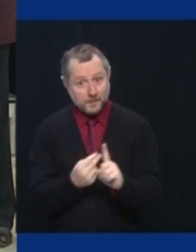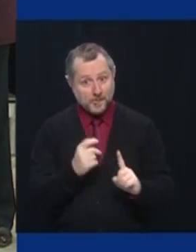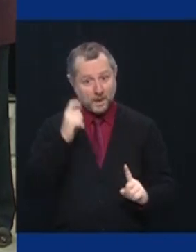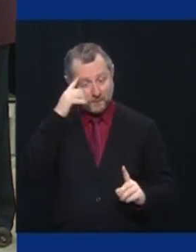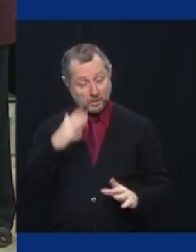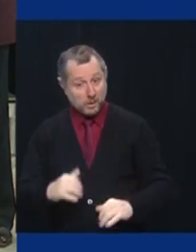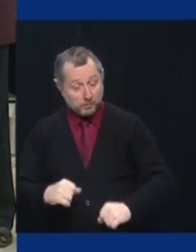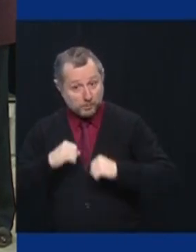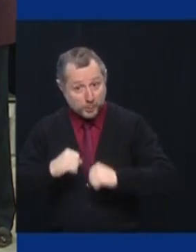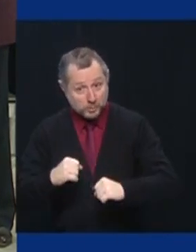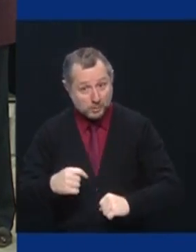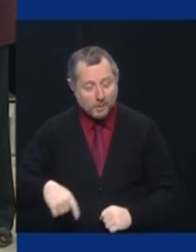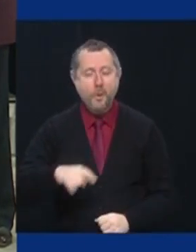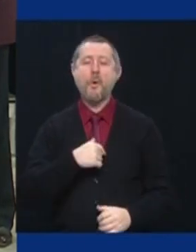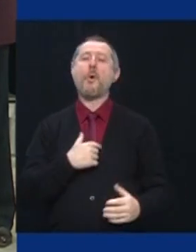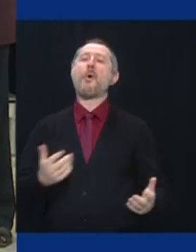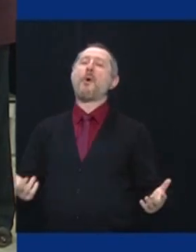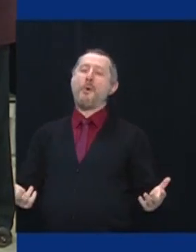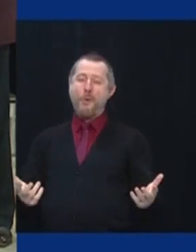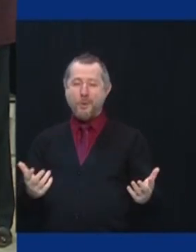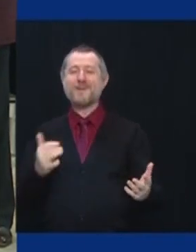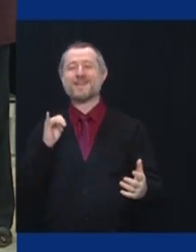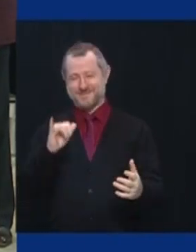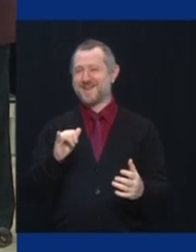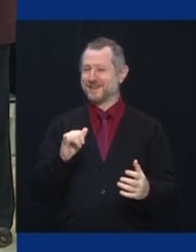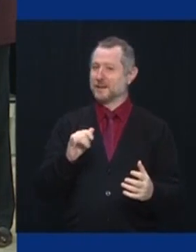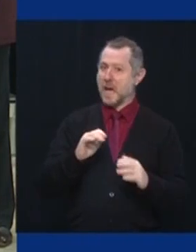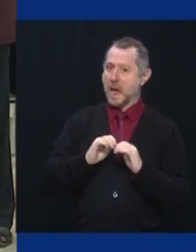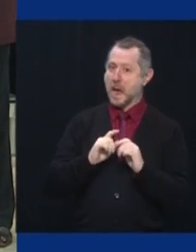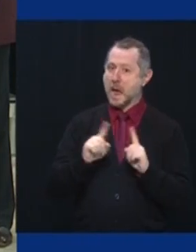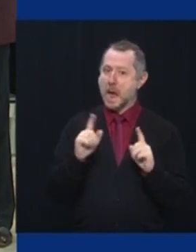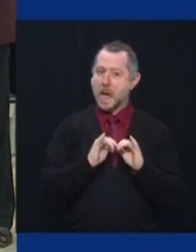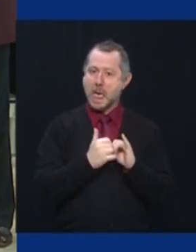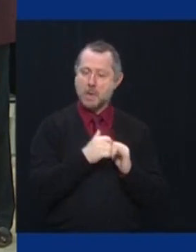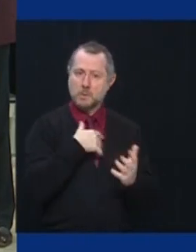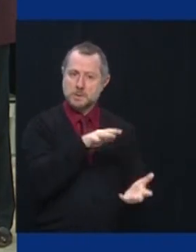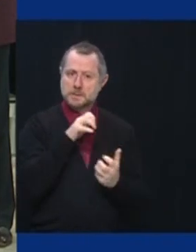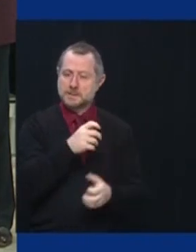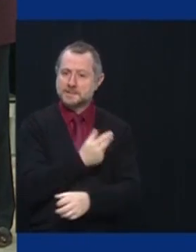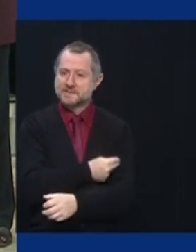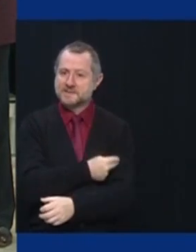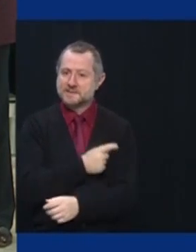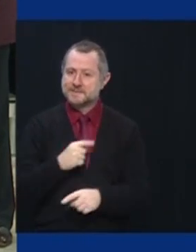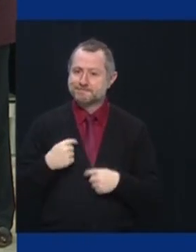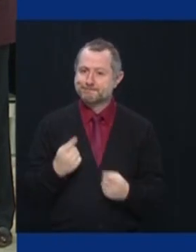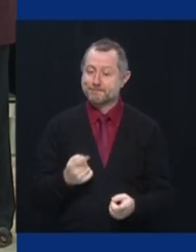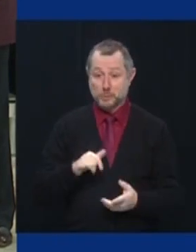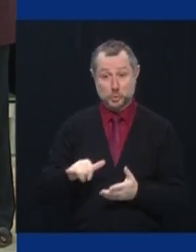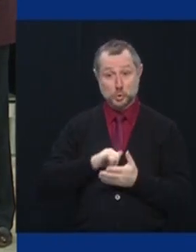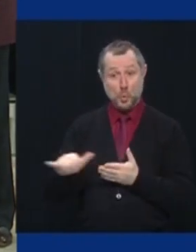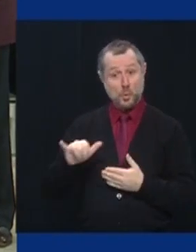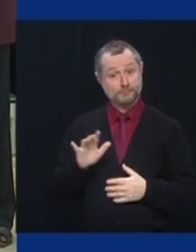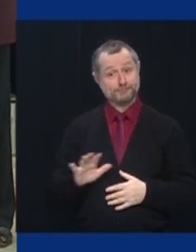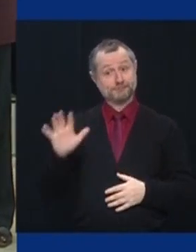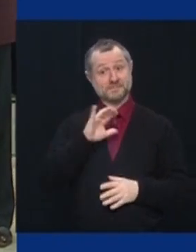BUT NOW WITH THE ADVANCE OF MORE VACCINE AND A GOVERNOR WHO WATCHES OUR BACK ABOUT THESE THINGS, WE GOT THAT VACCINE ALL